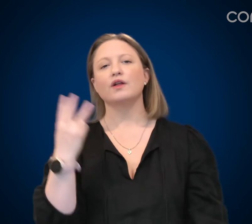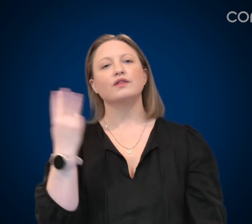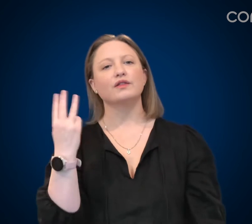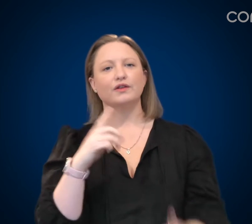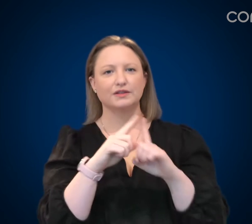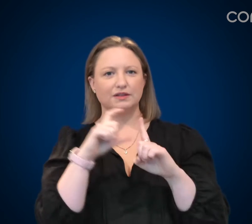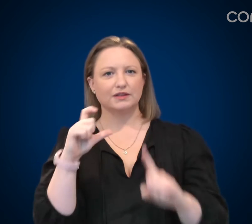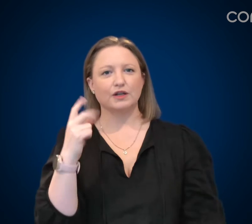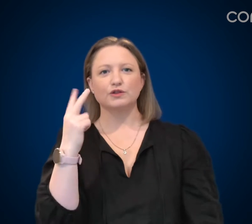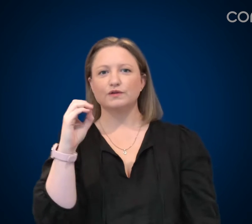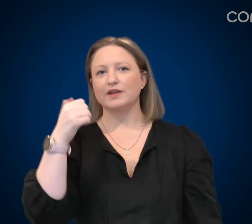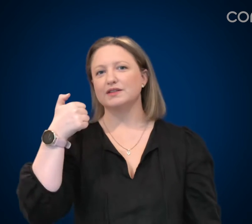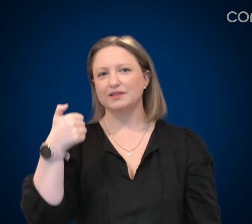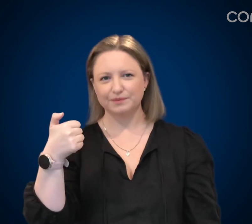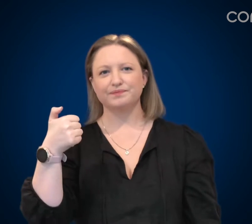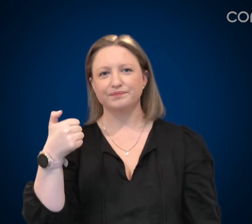because on 13 December 2006,